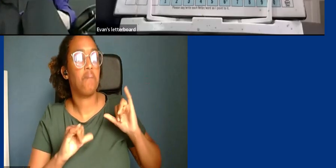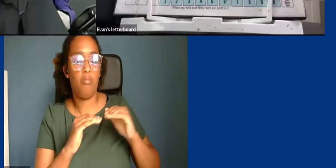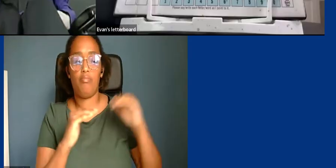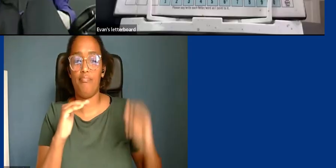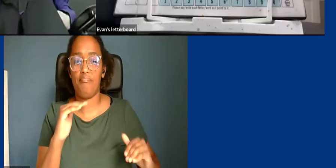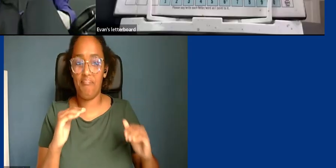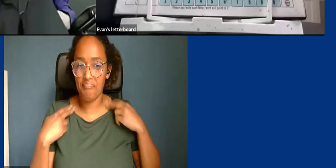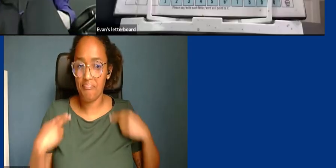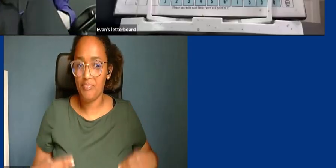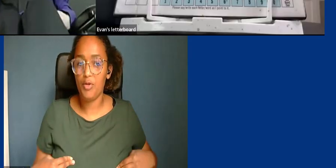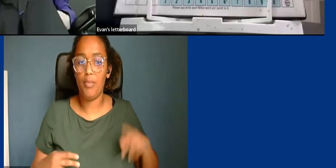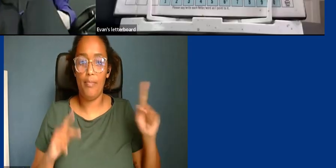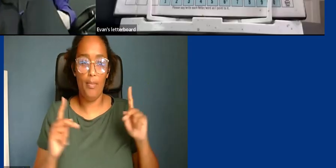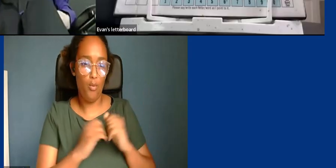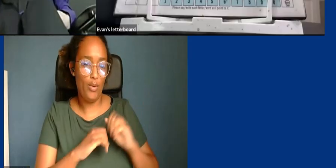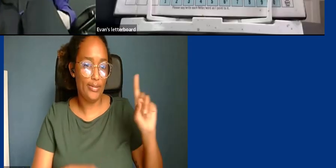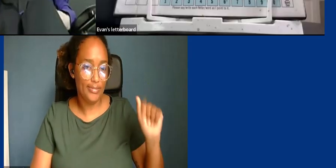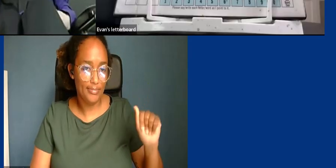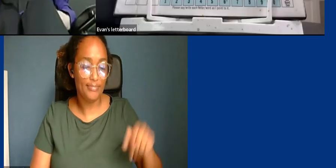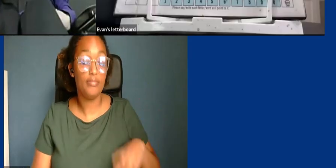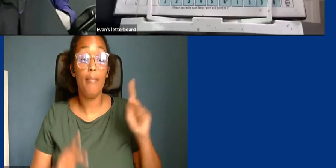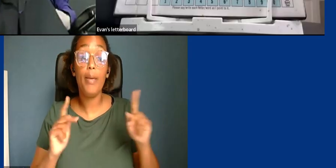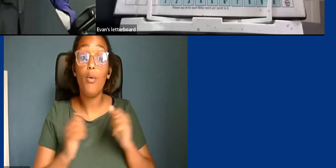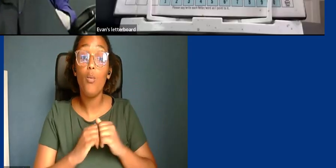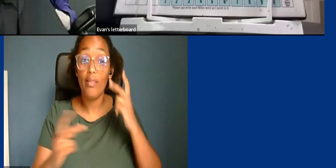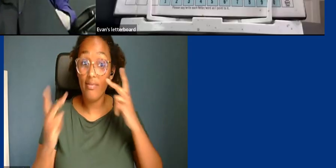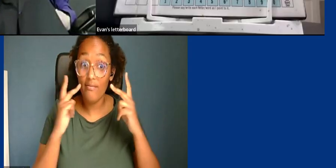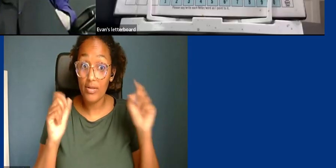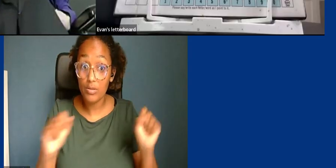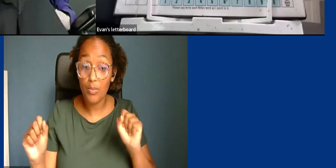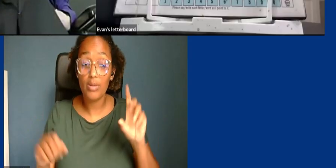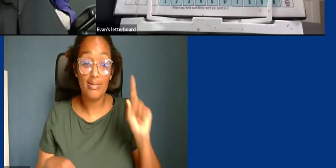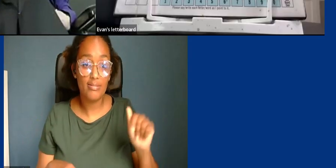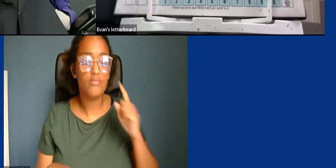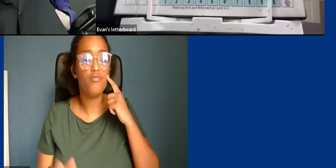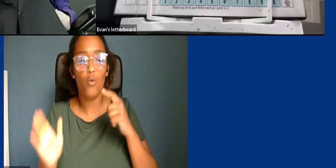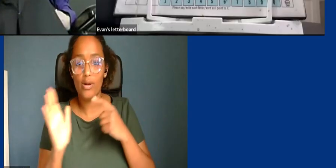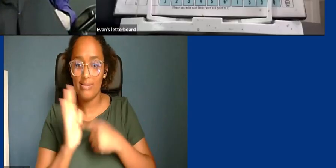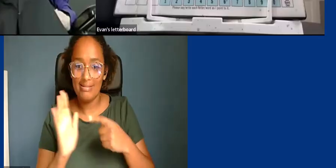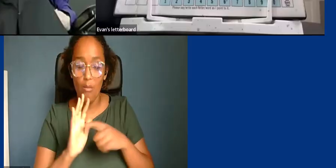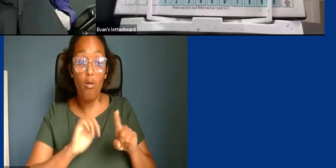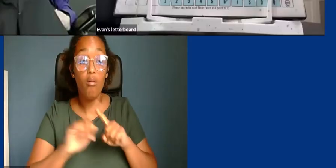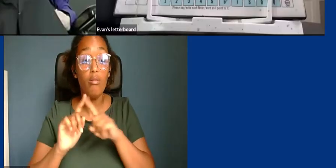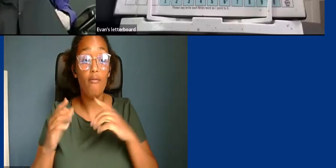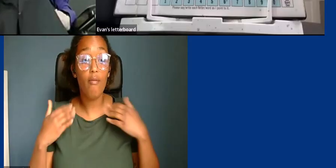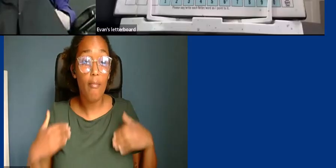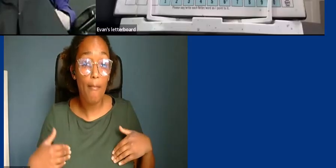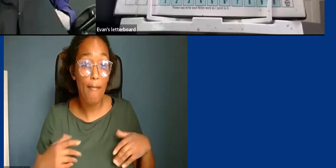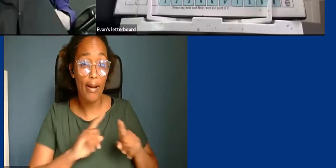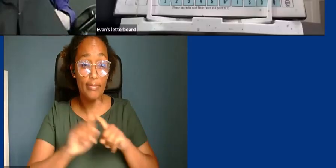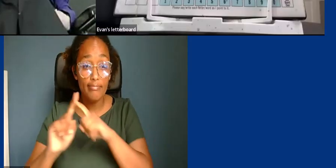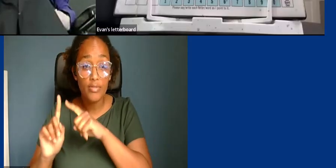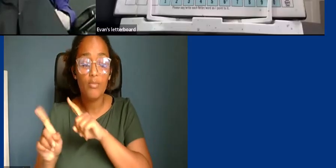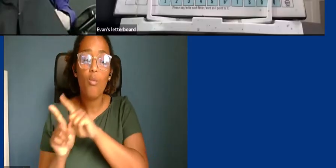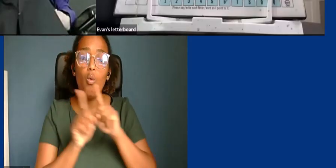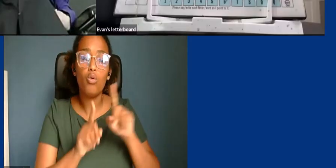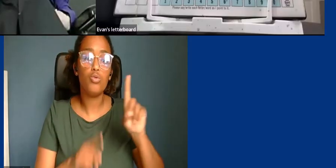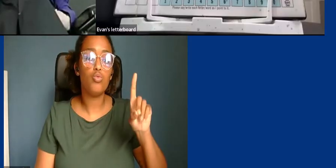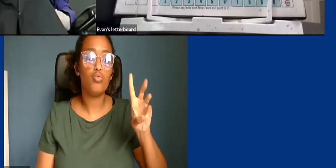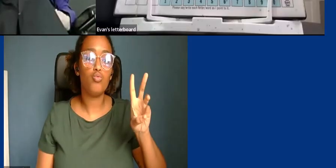People with visible disabilities, such as deformities and dwarfism, were literally put on display for people to gawk at.